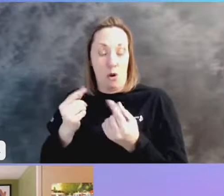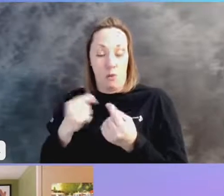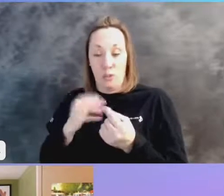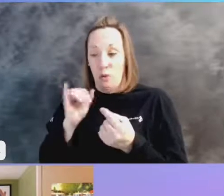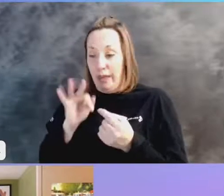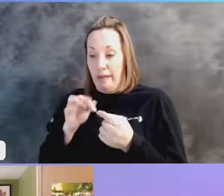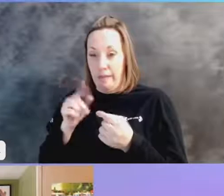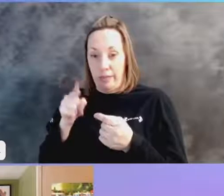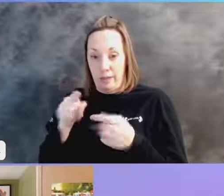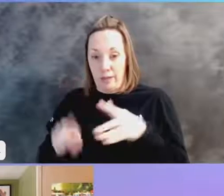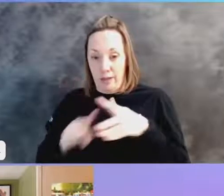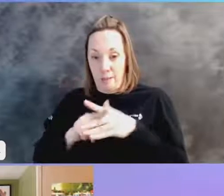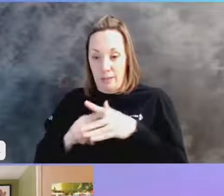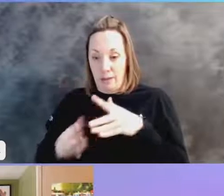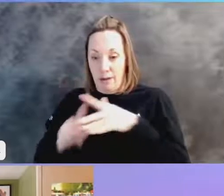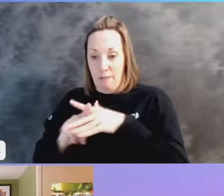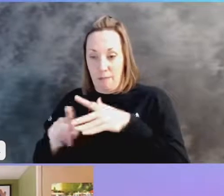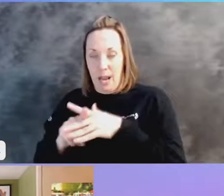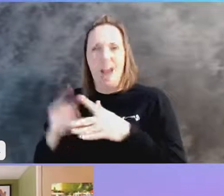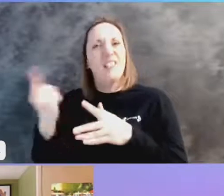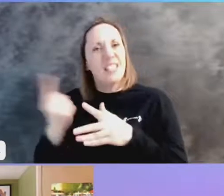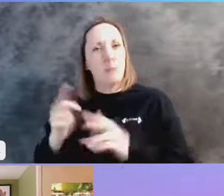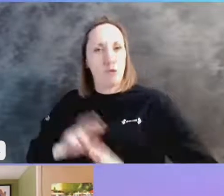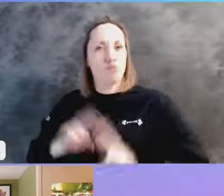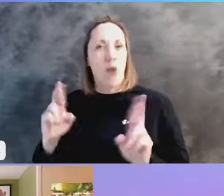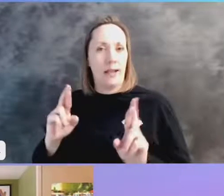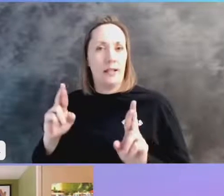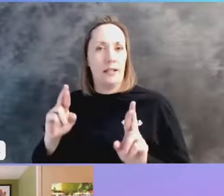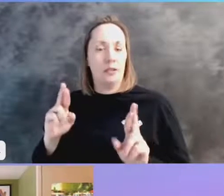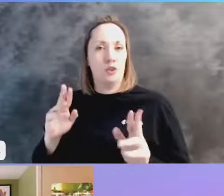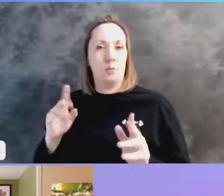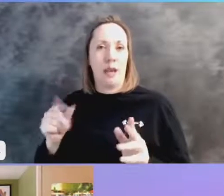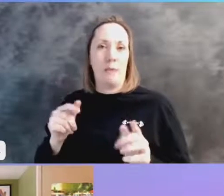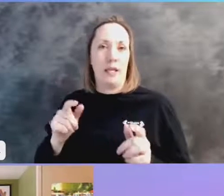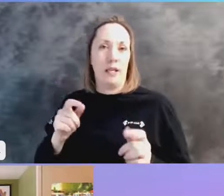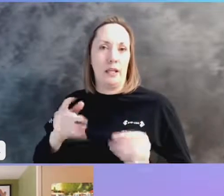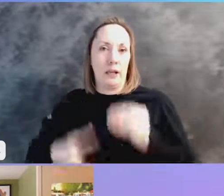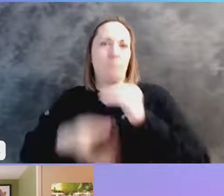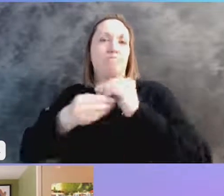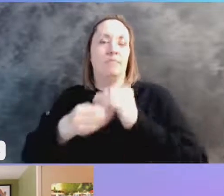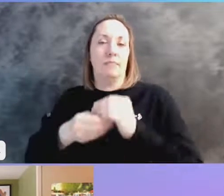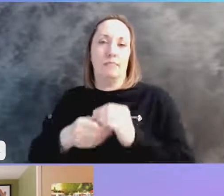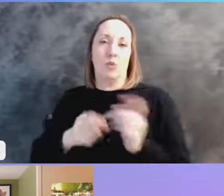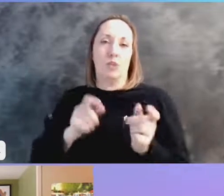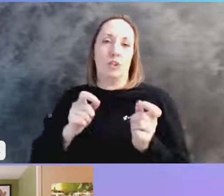your back pocket and ask your questions ahead of time period what will I do of this or this